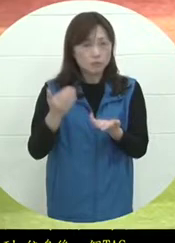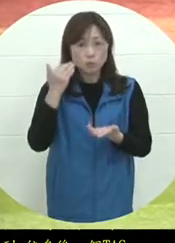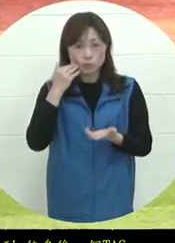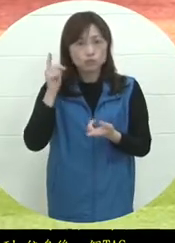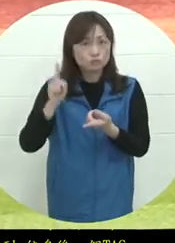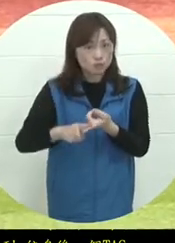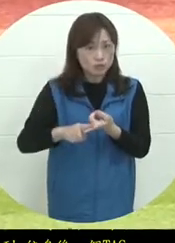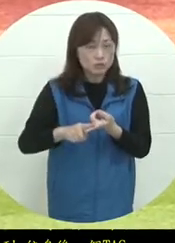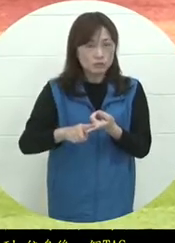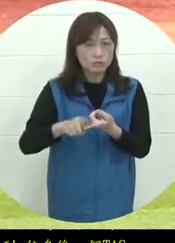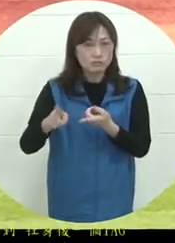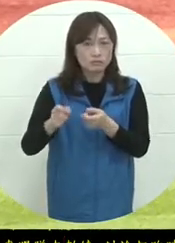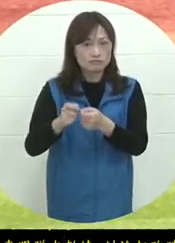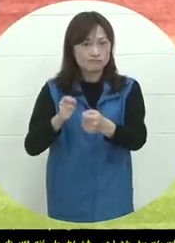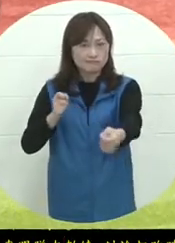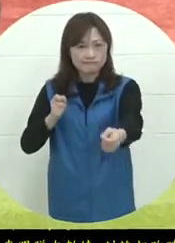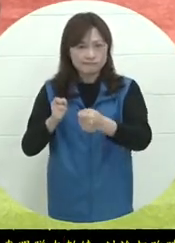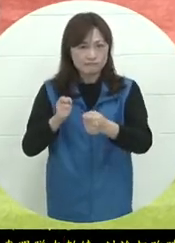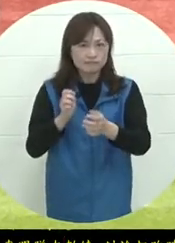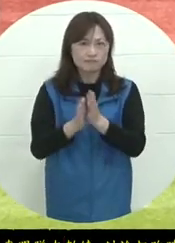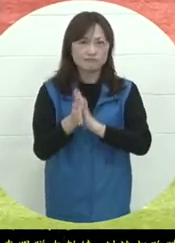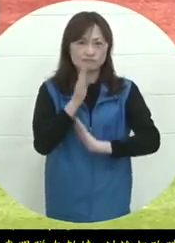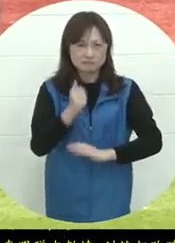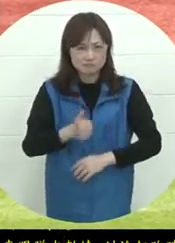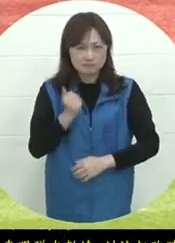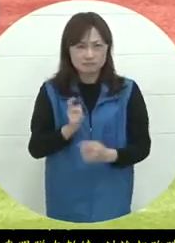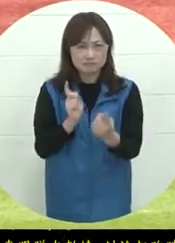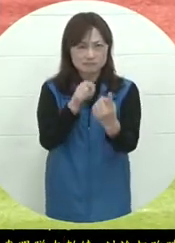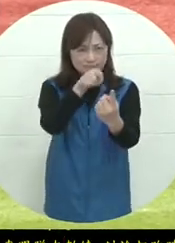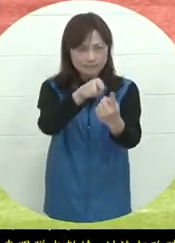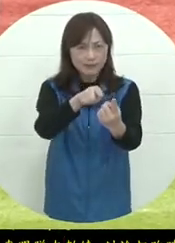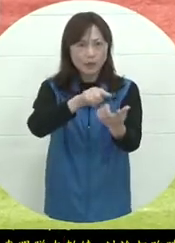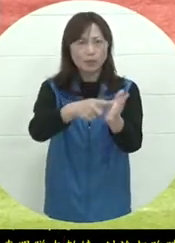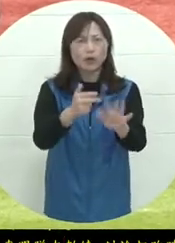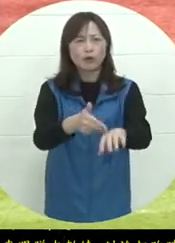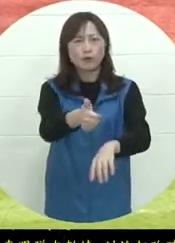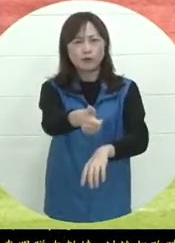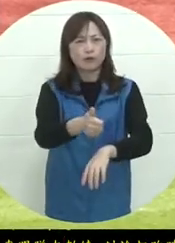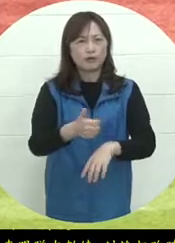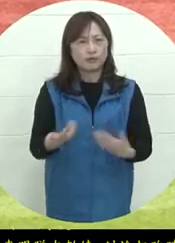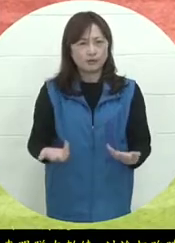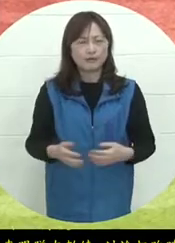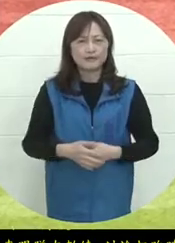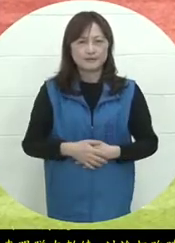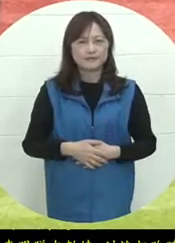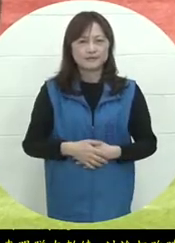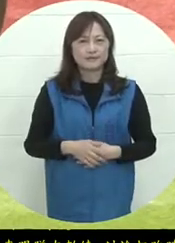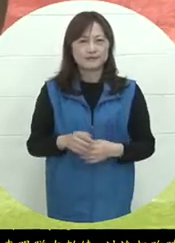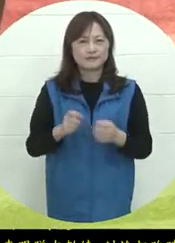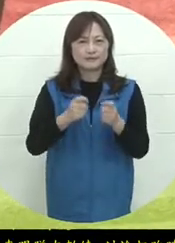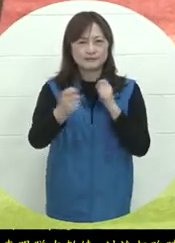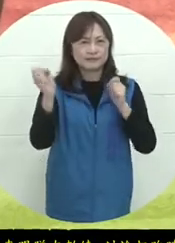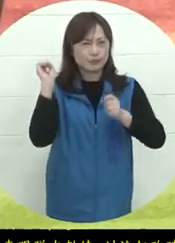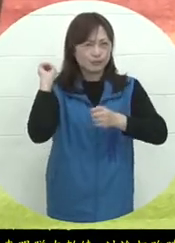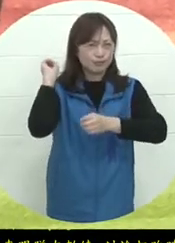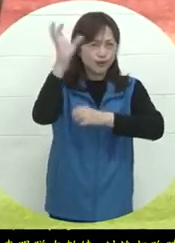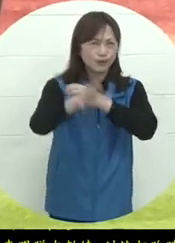Or is it purely a highlight of the opponent? The performance was really good. My back strength on the long ball was so good that I couldn’t steal the